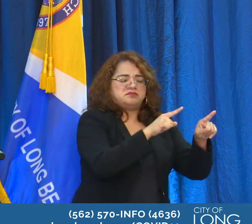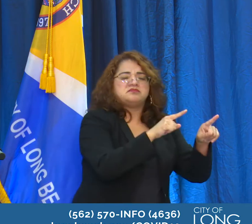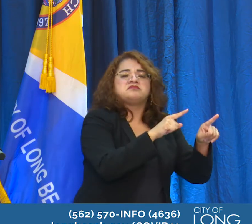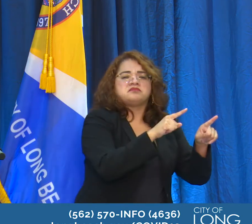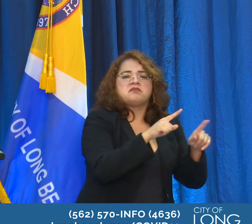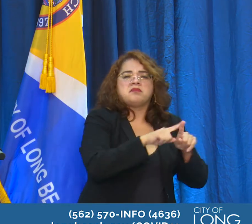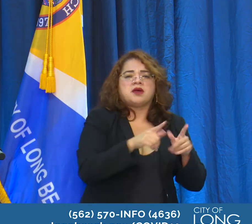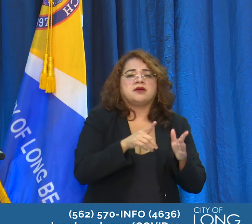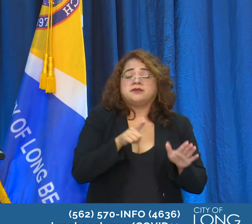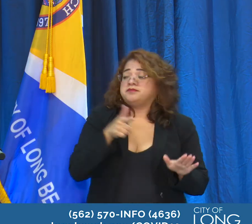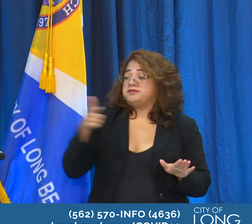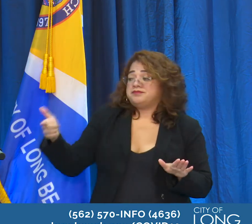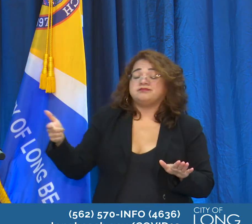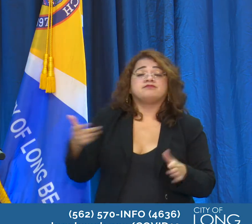be back again next week with a further update.